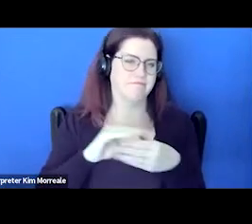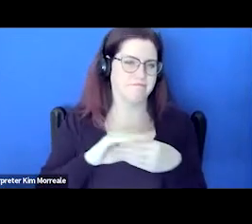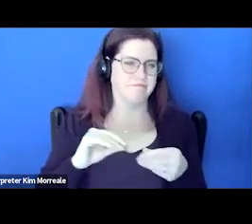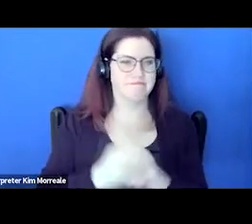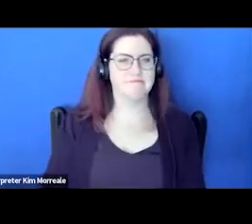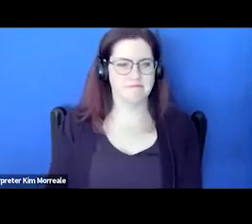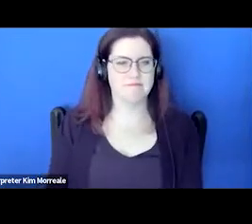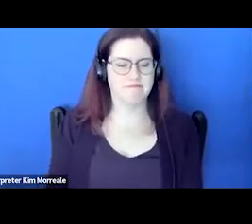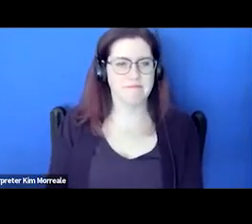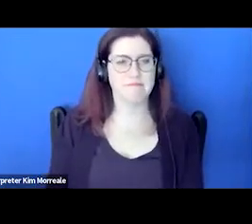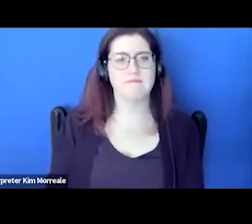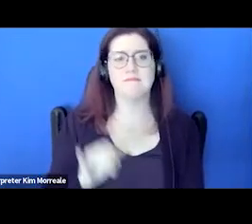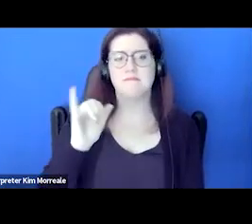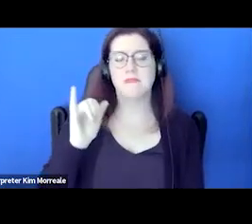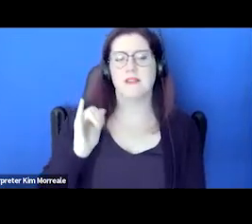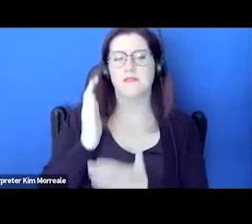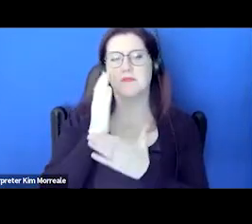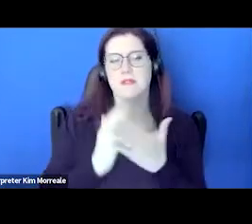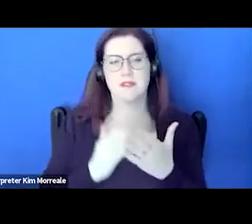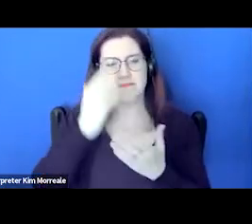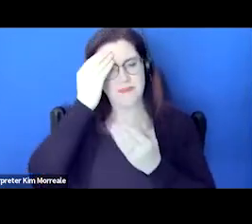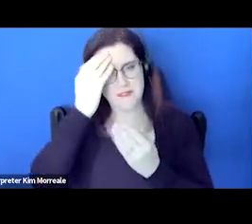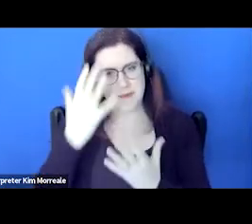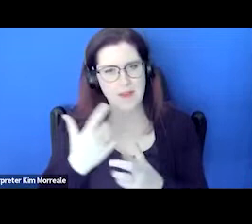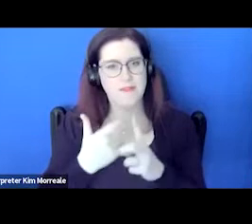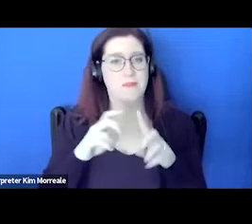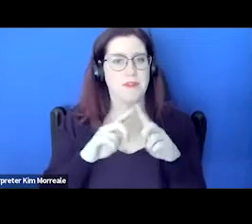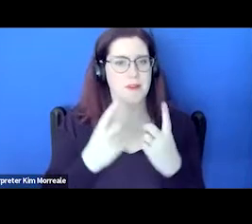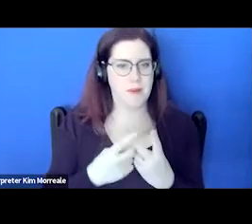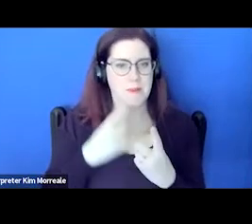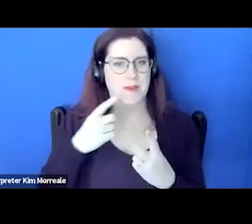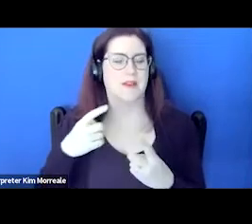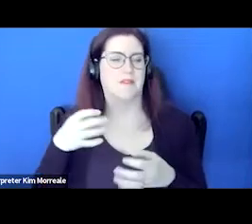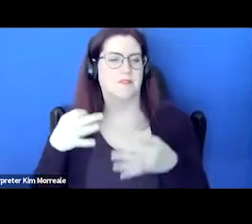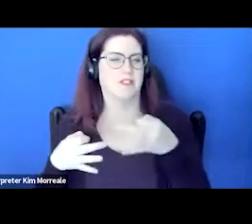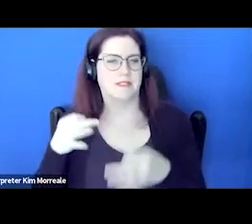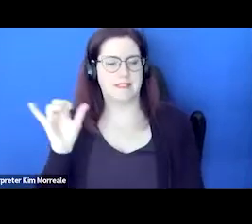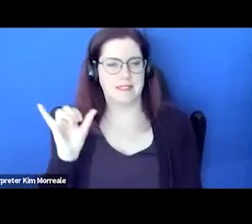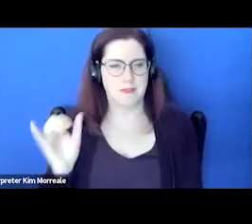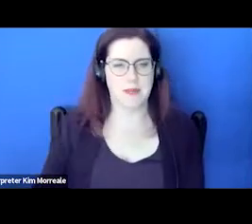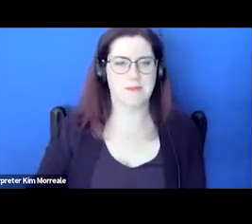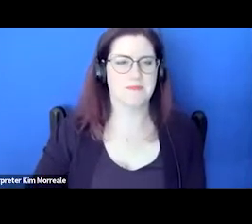And then also some information from the Department of Justice. Next slide.